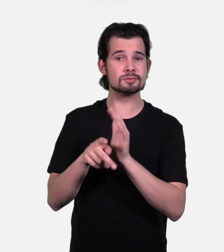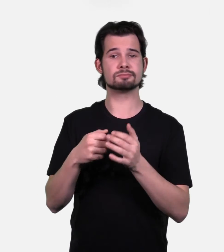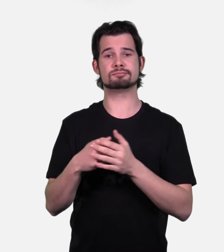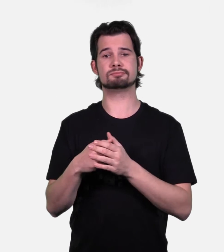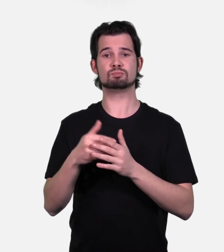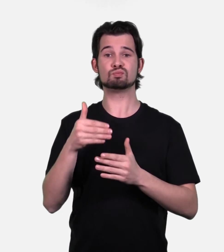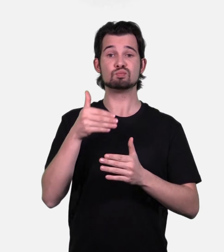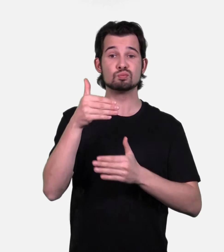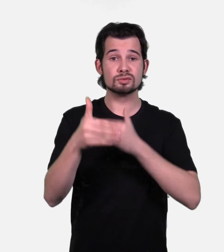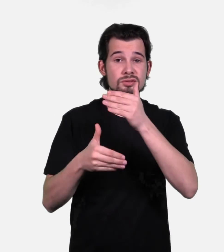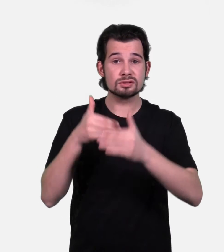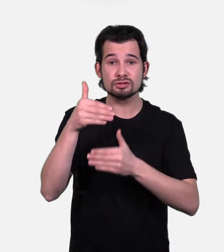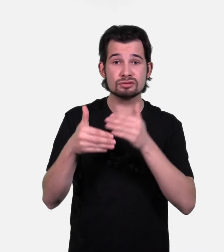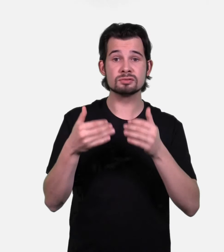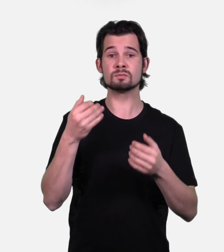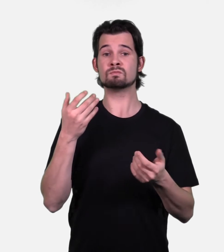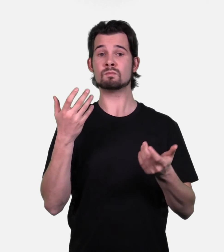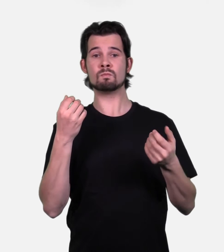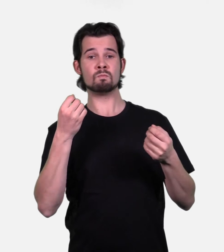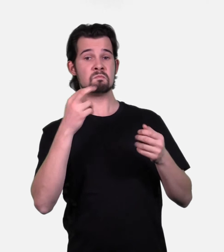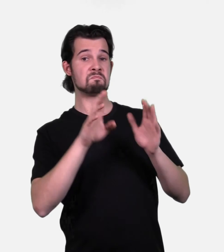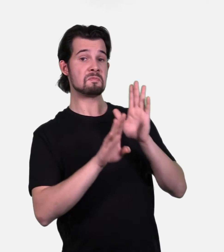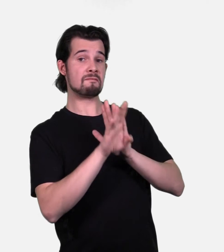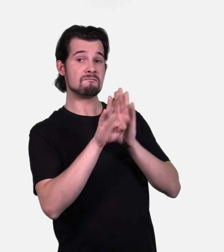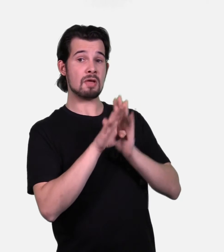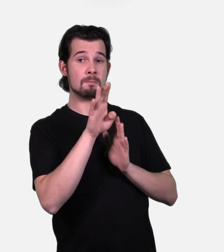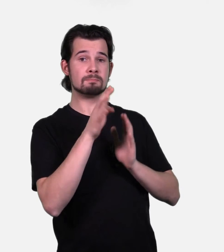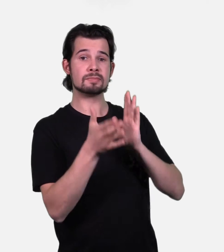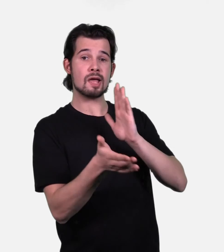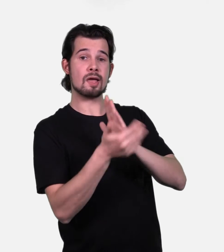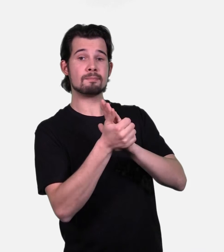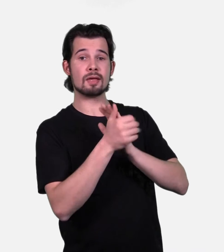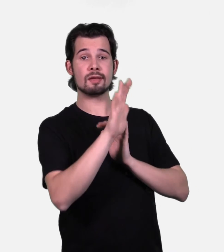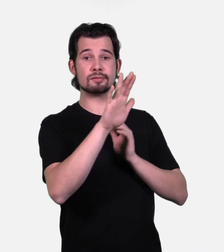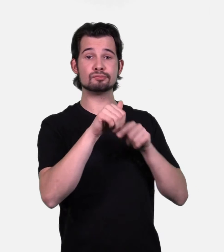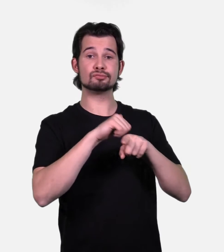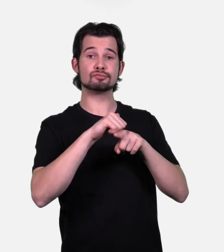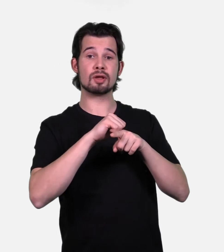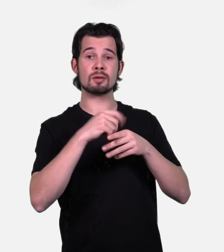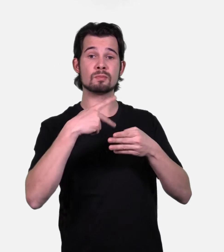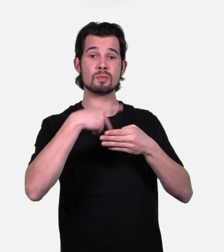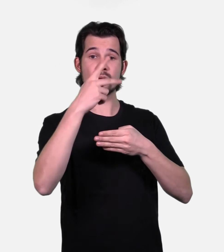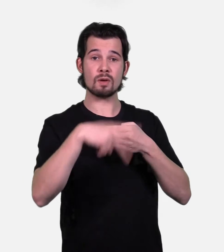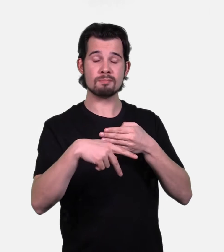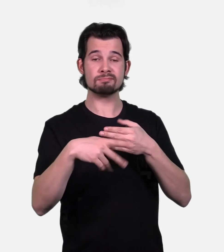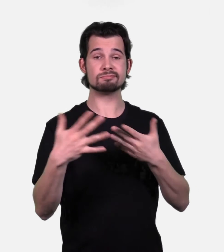develop or amend training programs, train personnel,